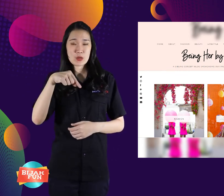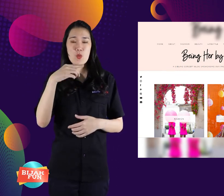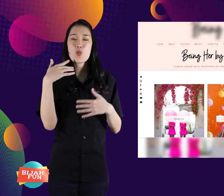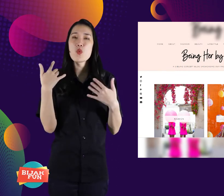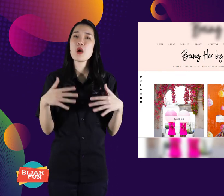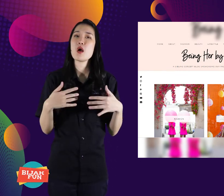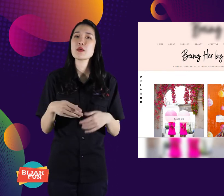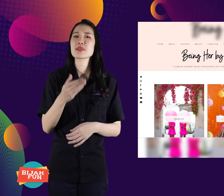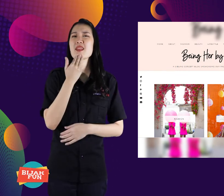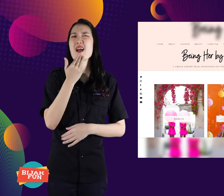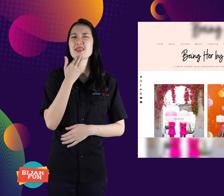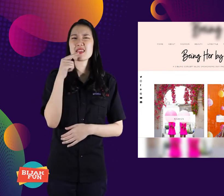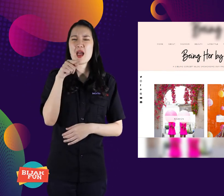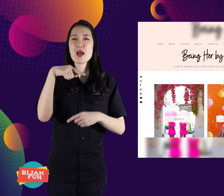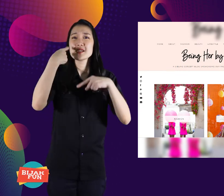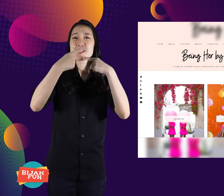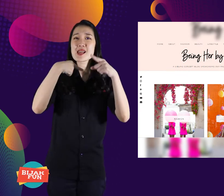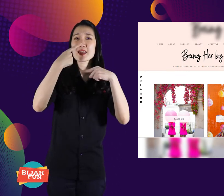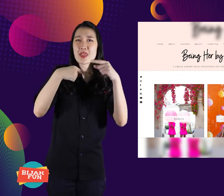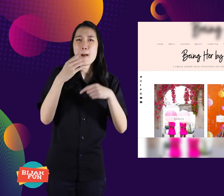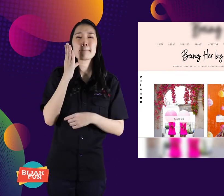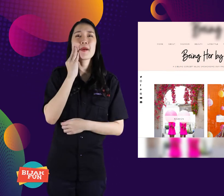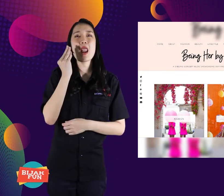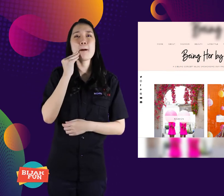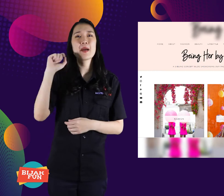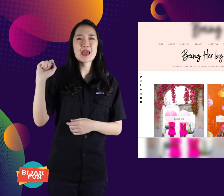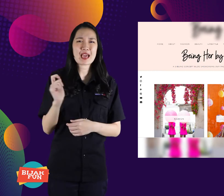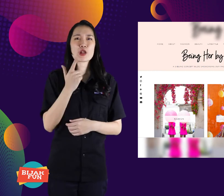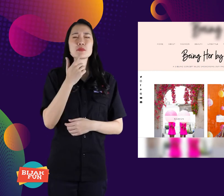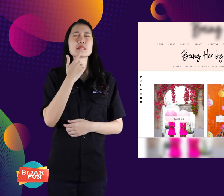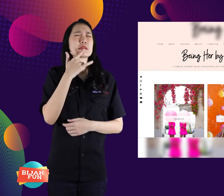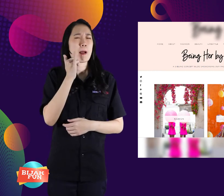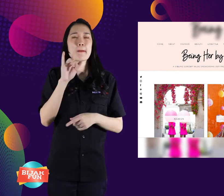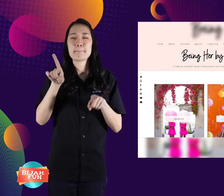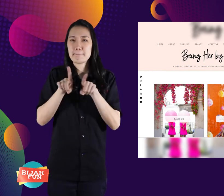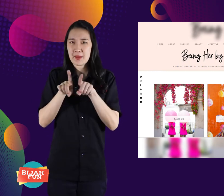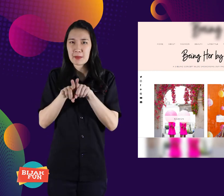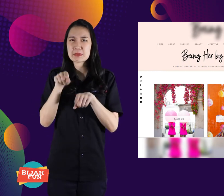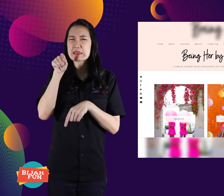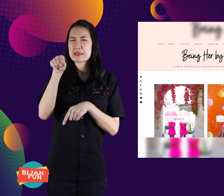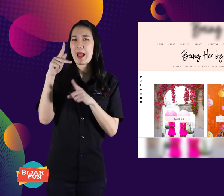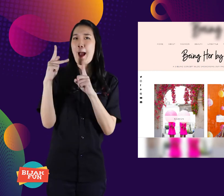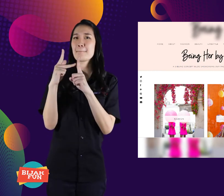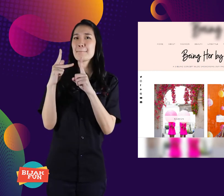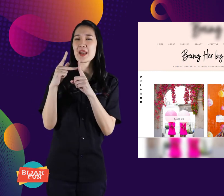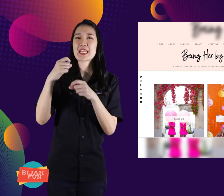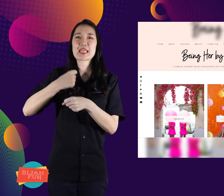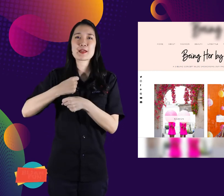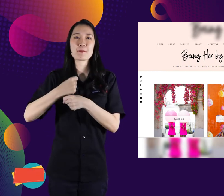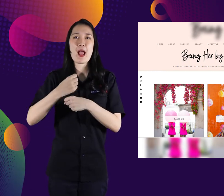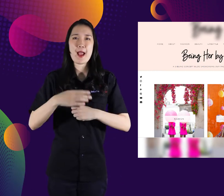Wow, it turns out that the story of his life experience is exactly the same with Haben Girma.